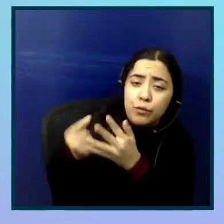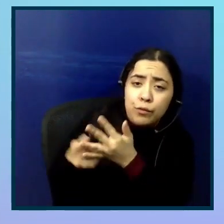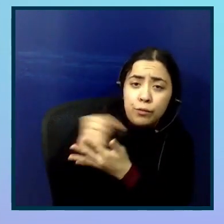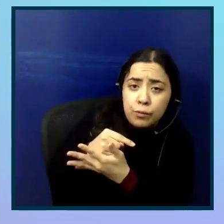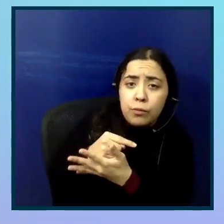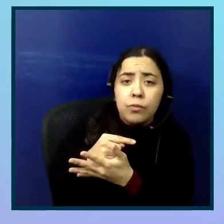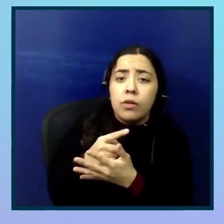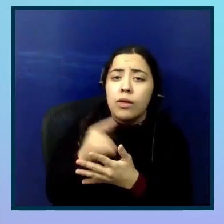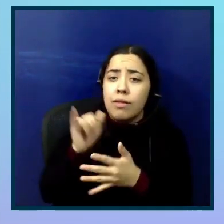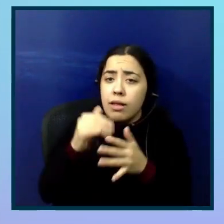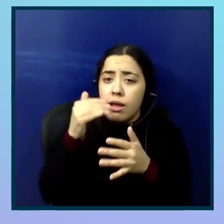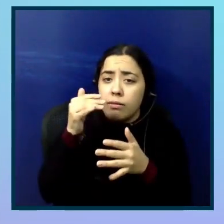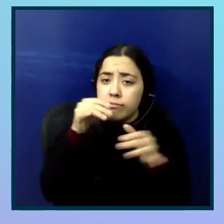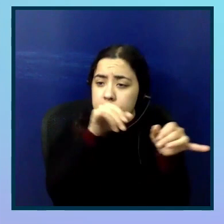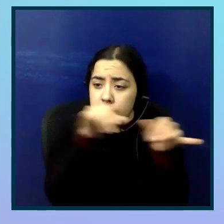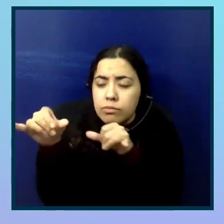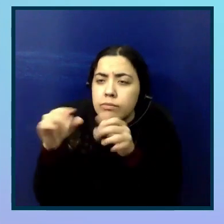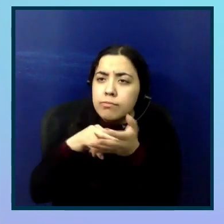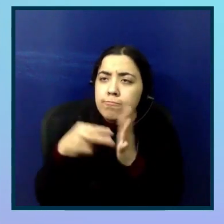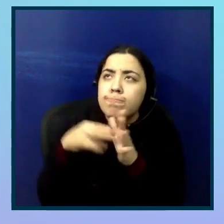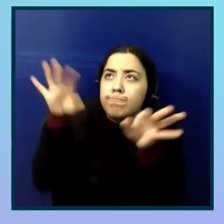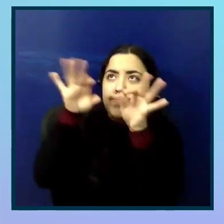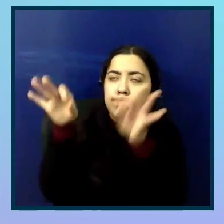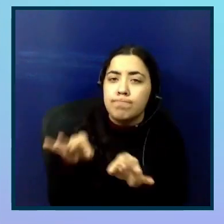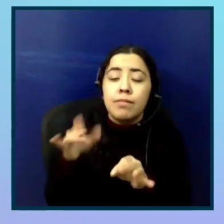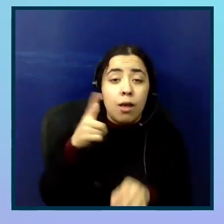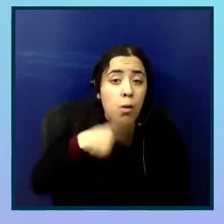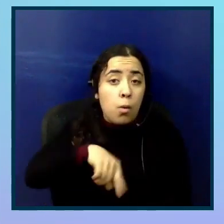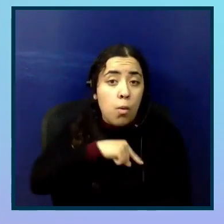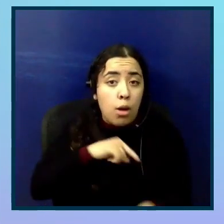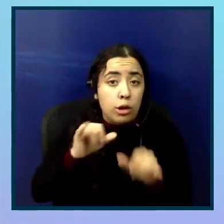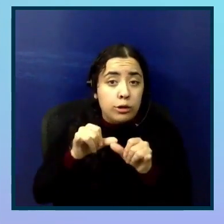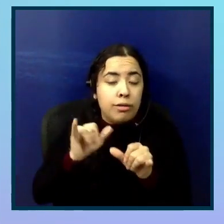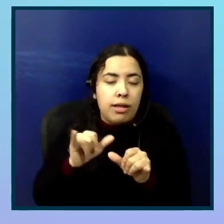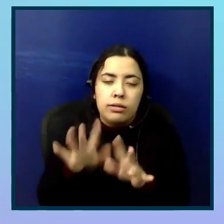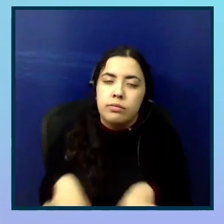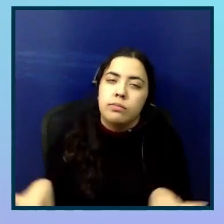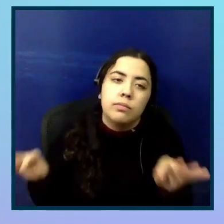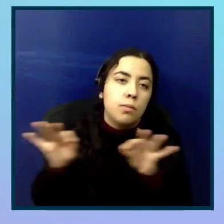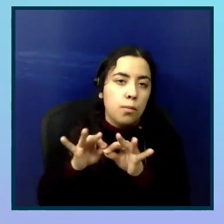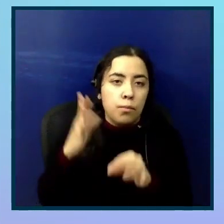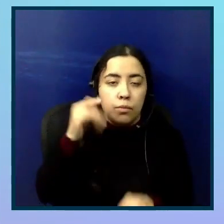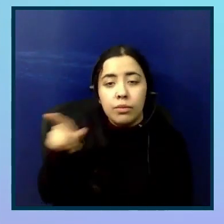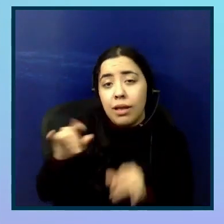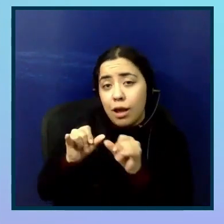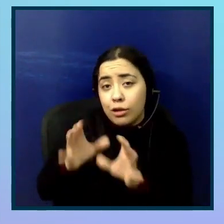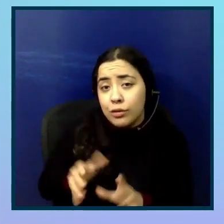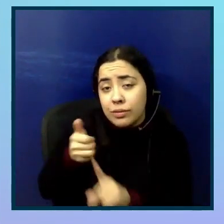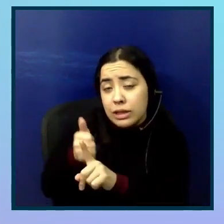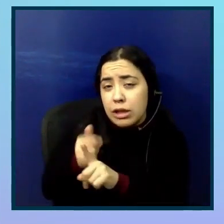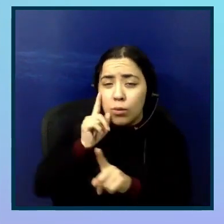Quality engineering, quality is a key partner in all of this because they're the ones who are ultimately going to be testing all of these features